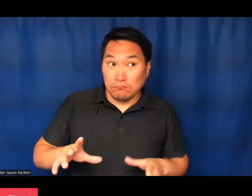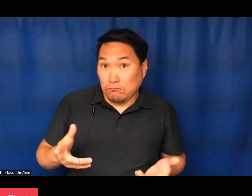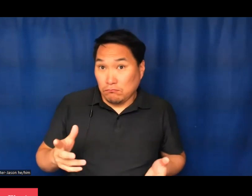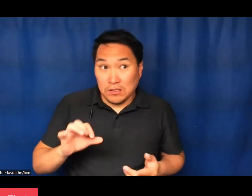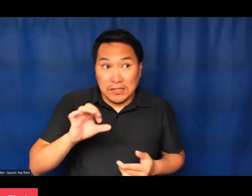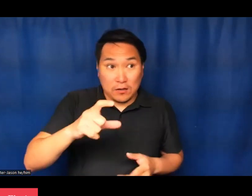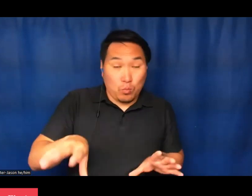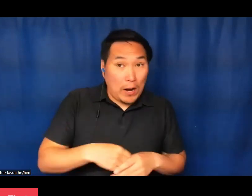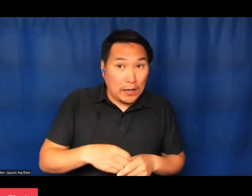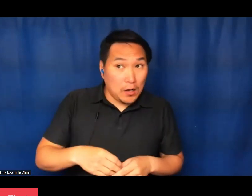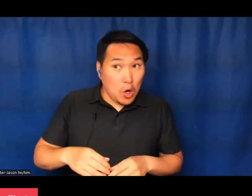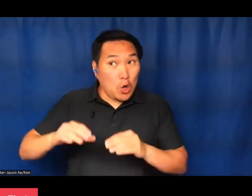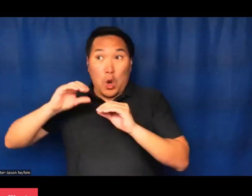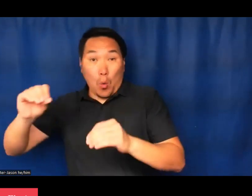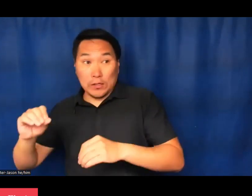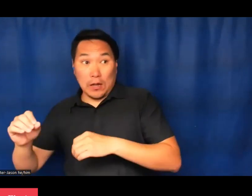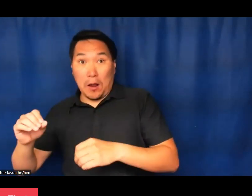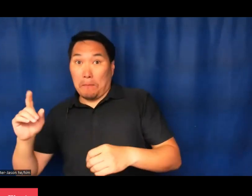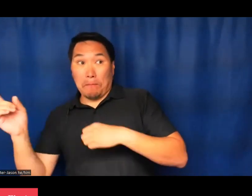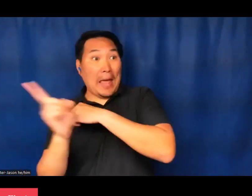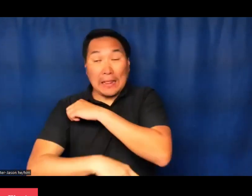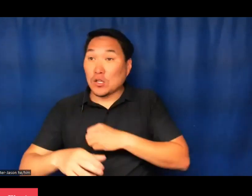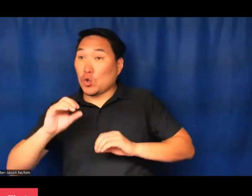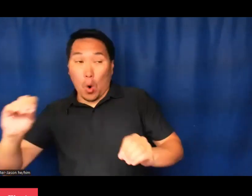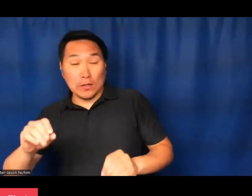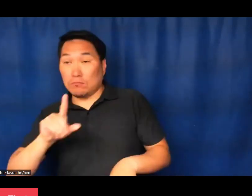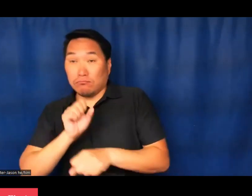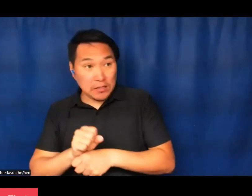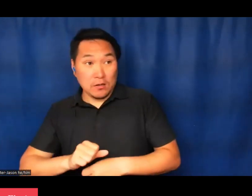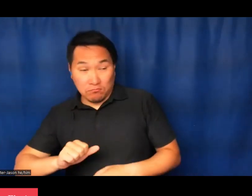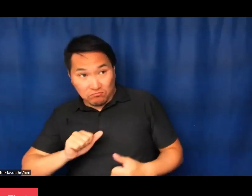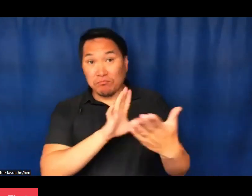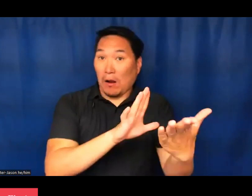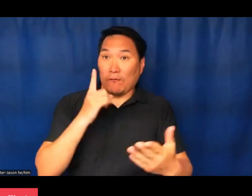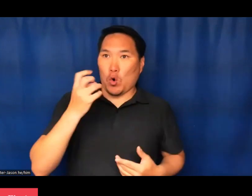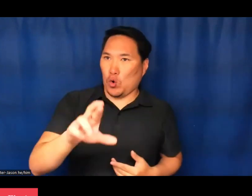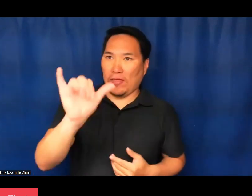And this is what I mean by the Supreme Court, not only you know breaking dramatically new